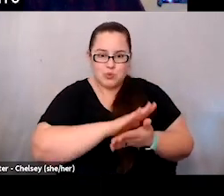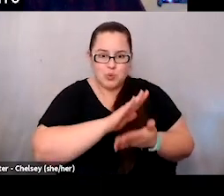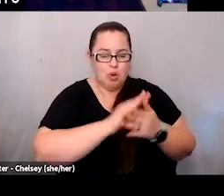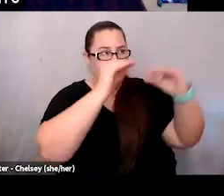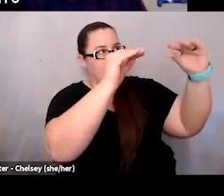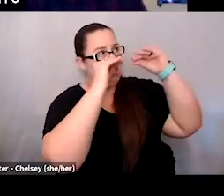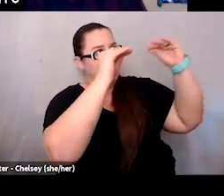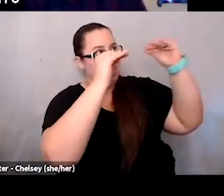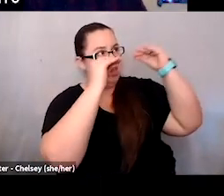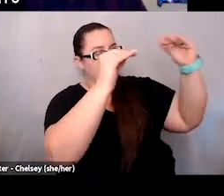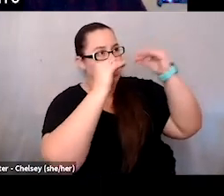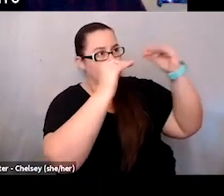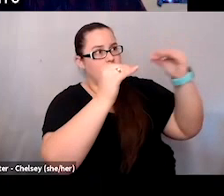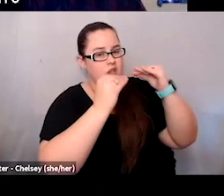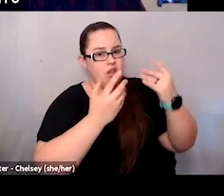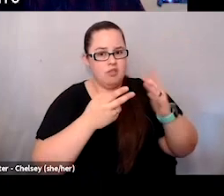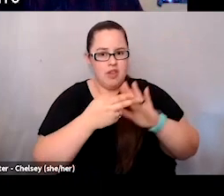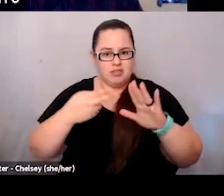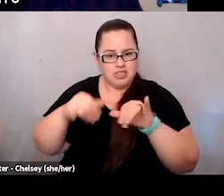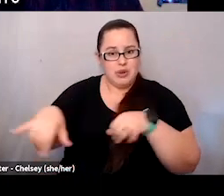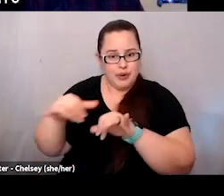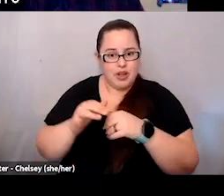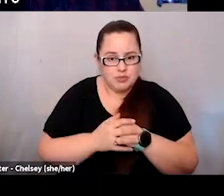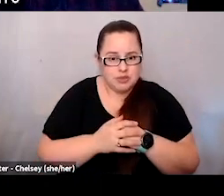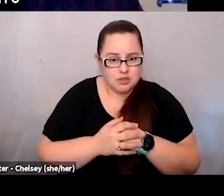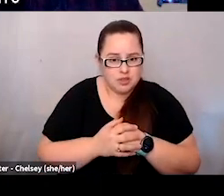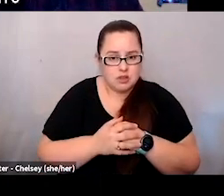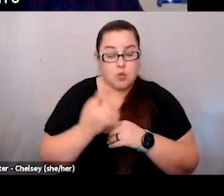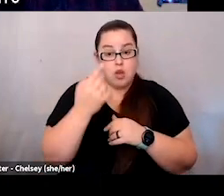because of what I learned in school, because the stereotypes I was taught, that I was fed